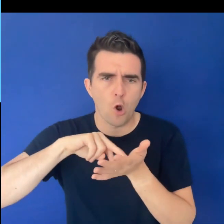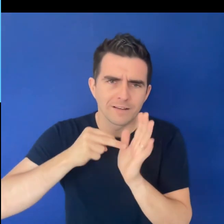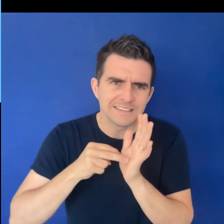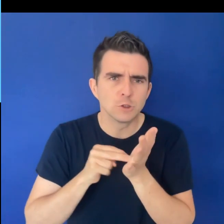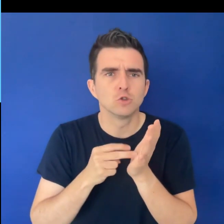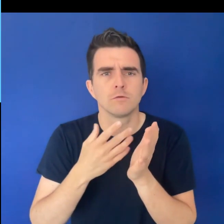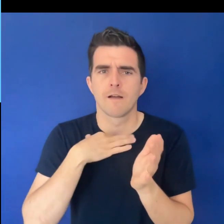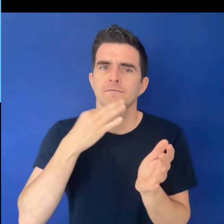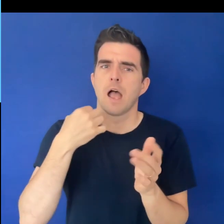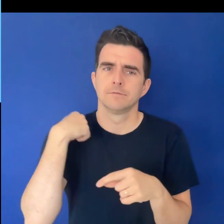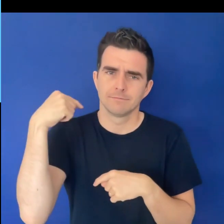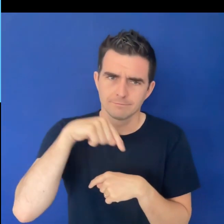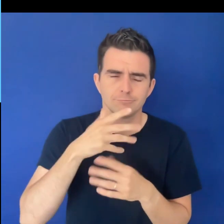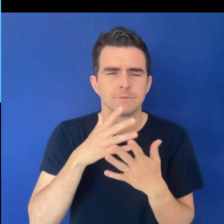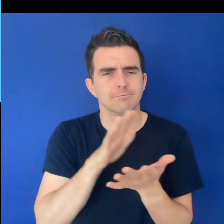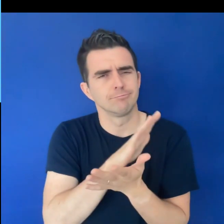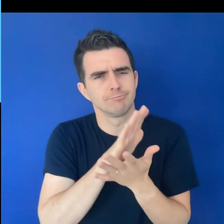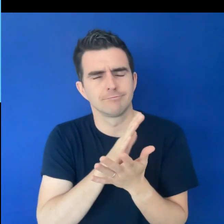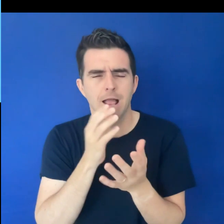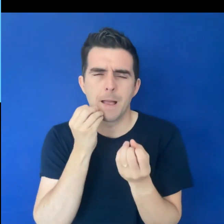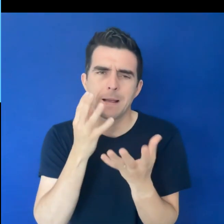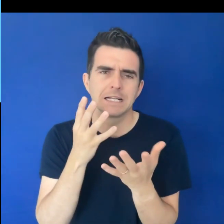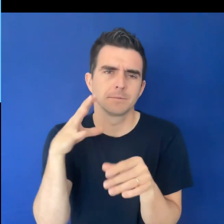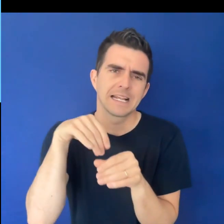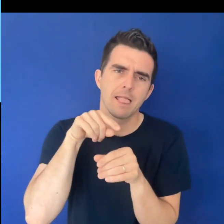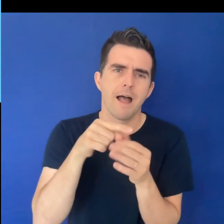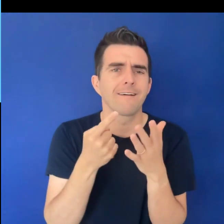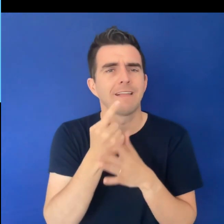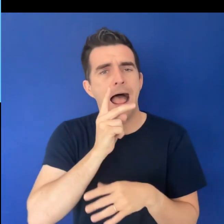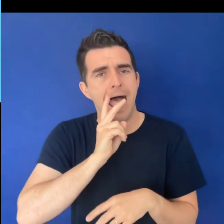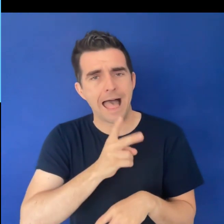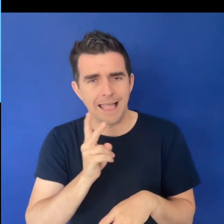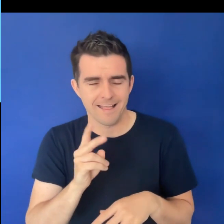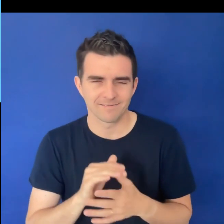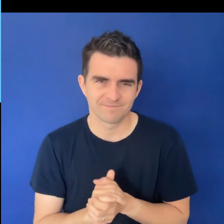for inviting me back here, it’s amazing to be a part of this event once again.